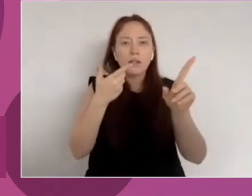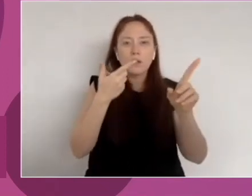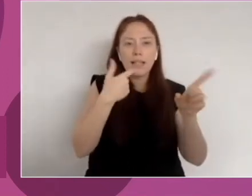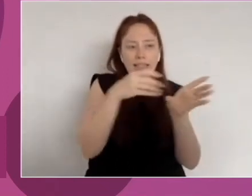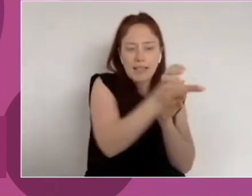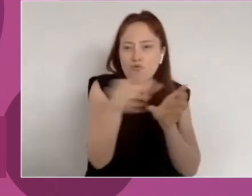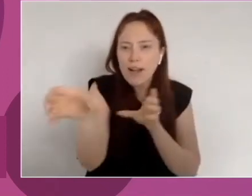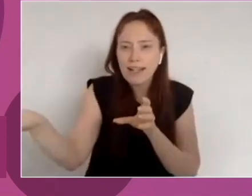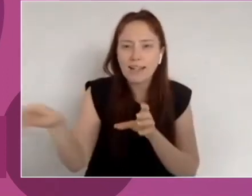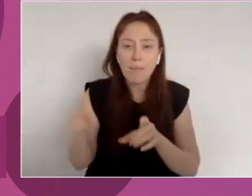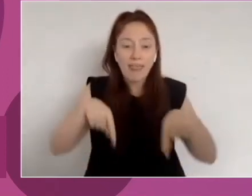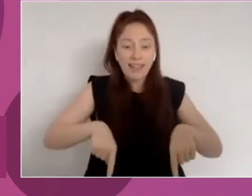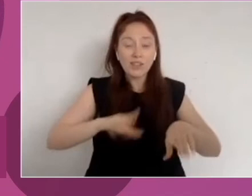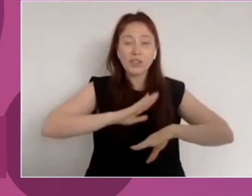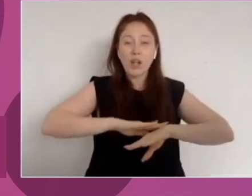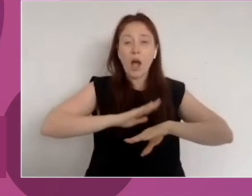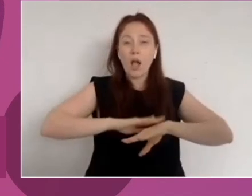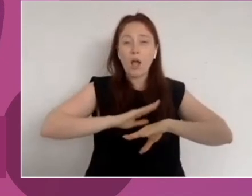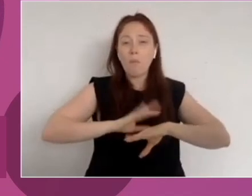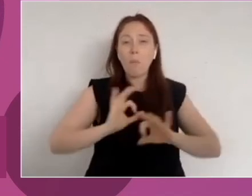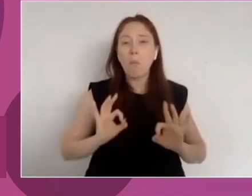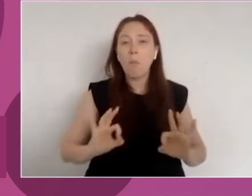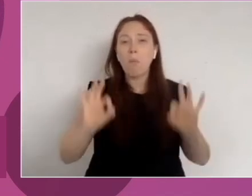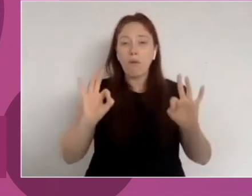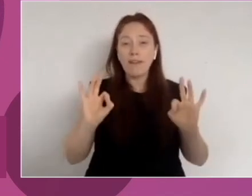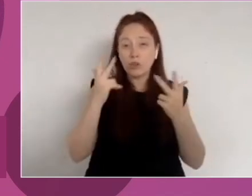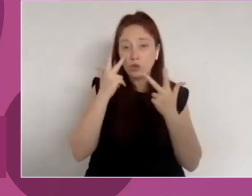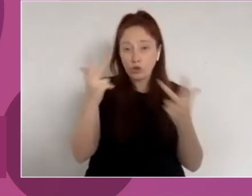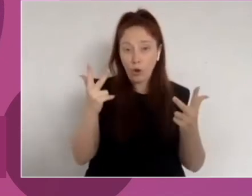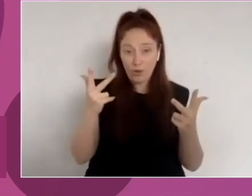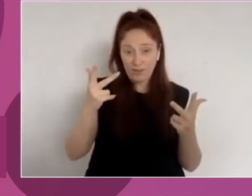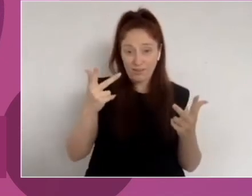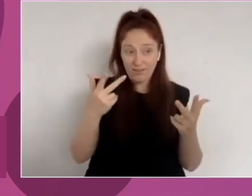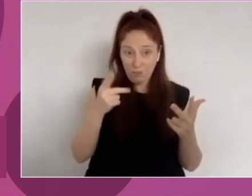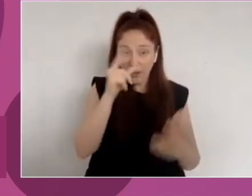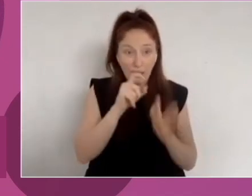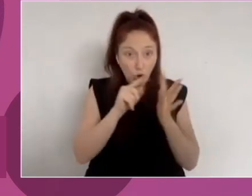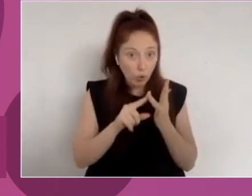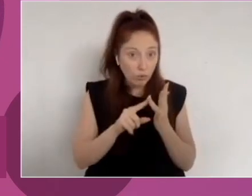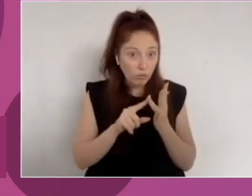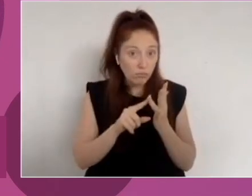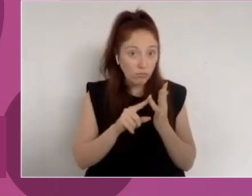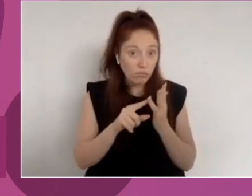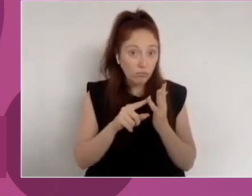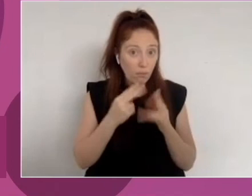time when we have demonstrated that we can do it. And that's critically important. So,